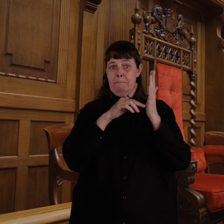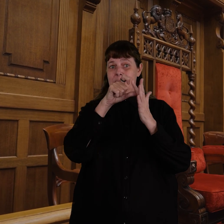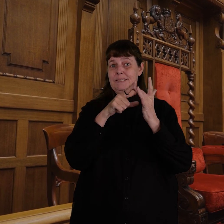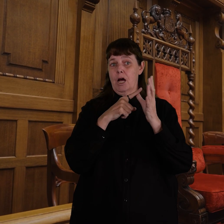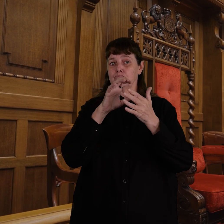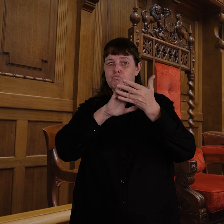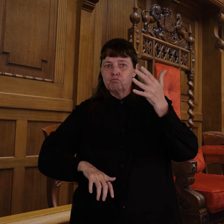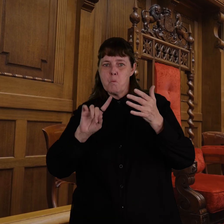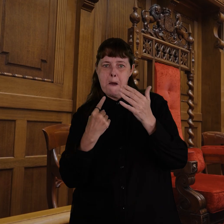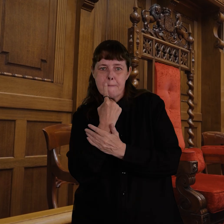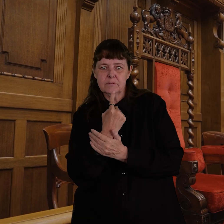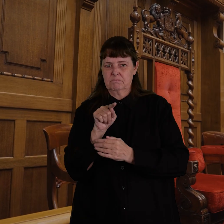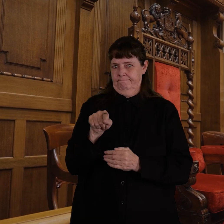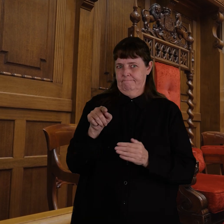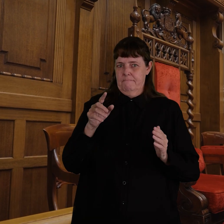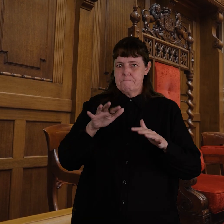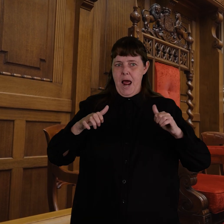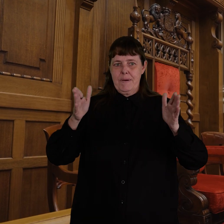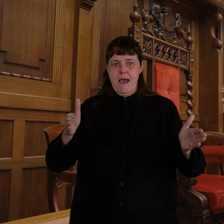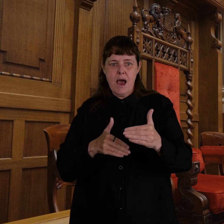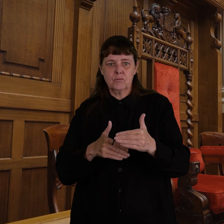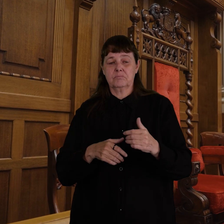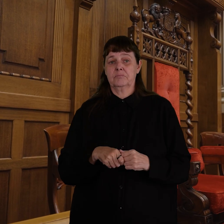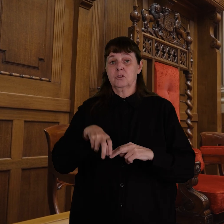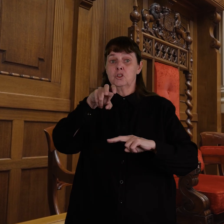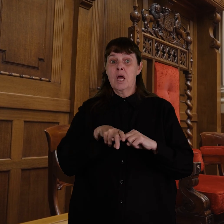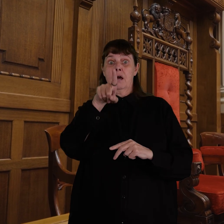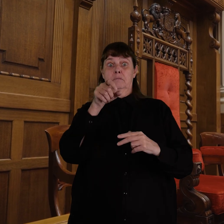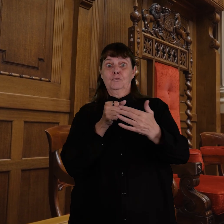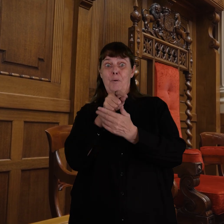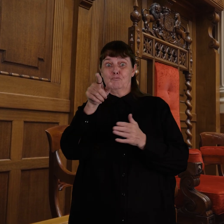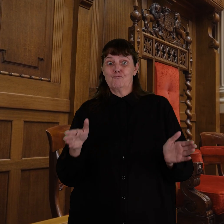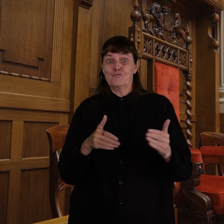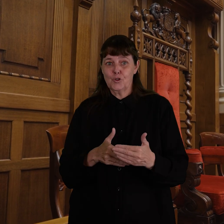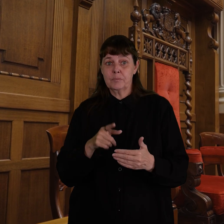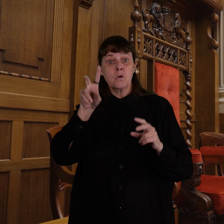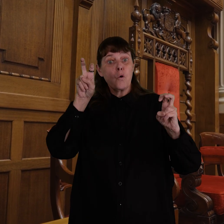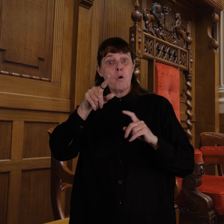They're called the president, and the president of the Legislative Council is responsible for